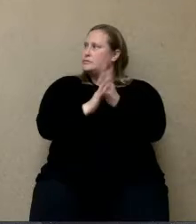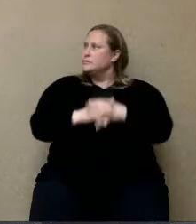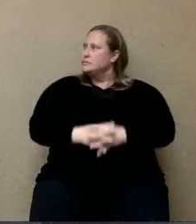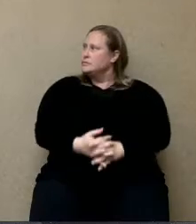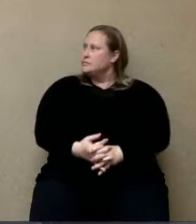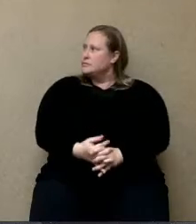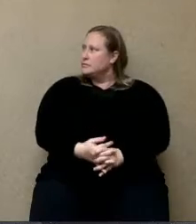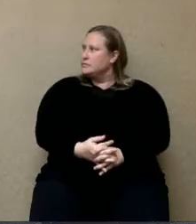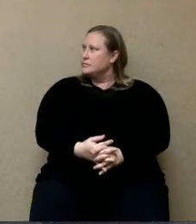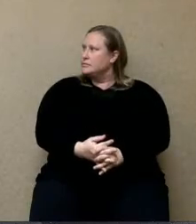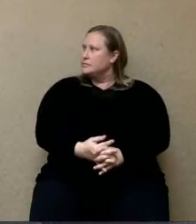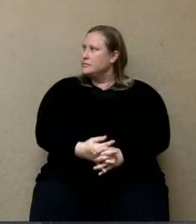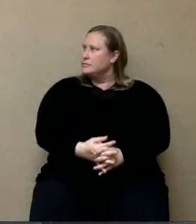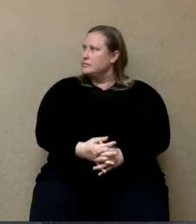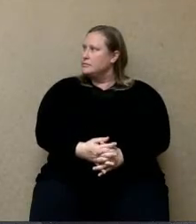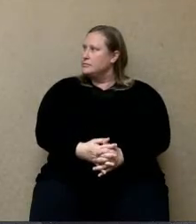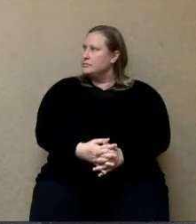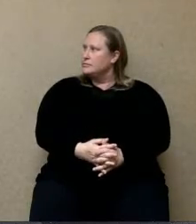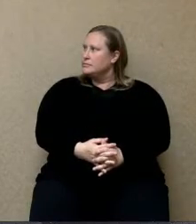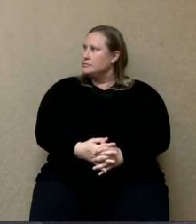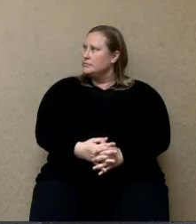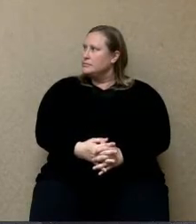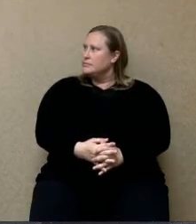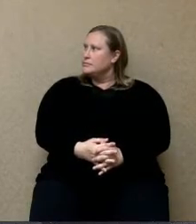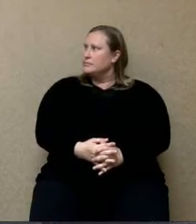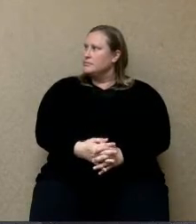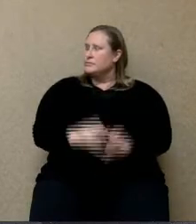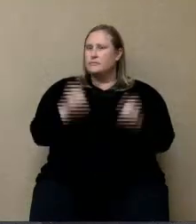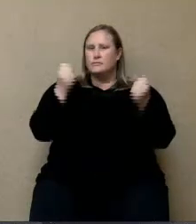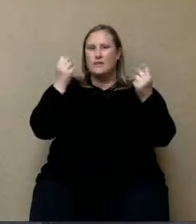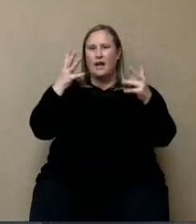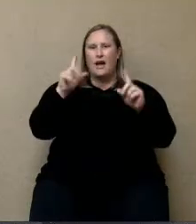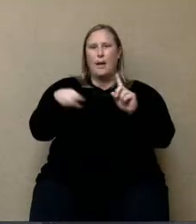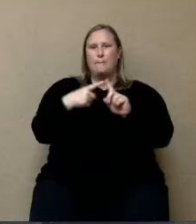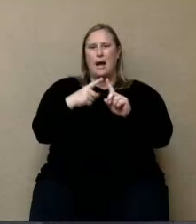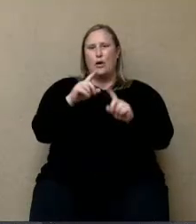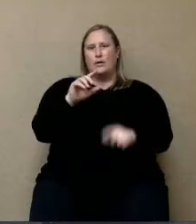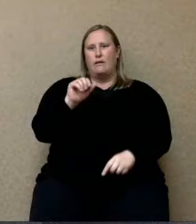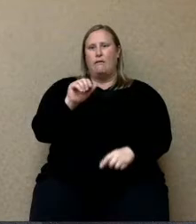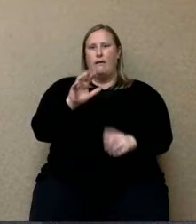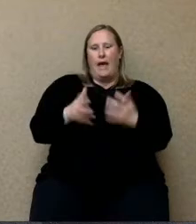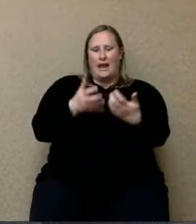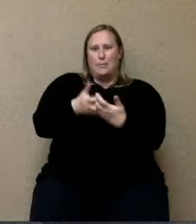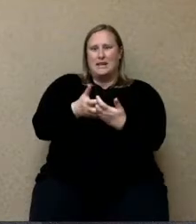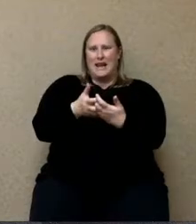Mo Buti: Thank you. So, since this is a lot about adaptations, I had to make one today because I had nowhere to hang my